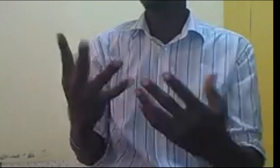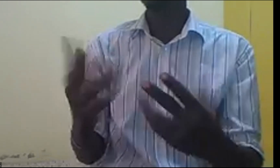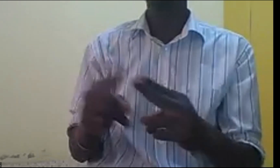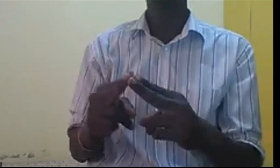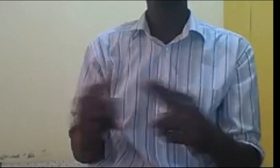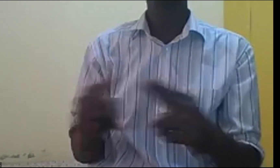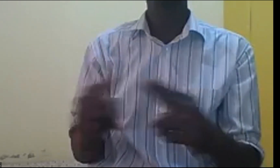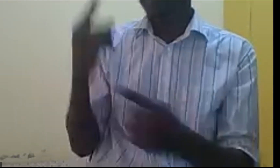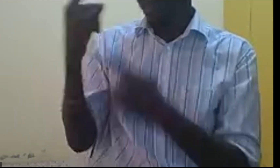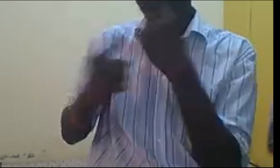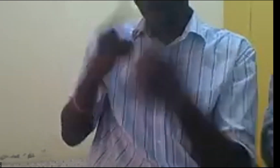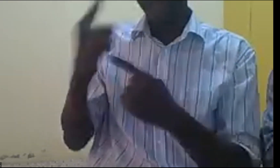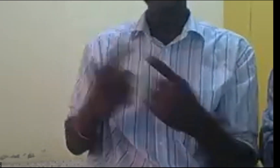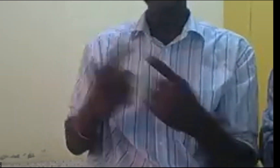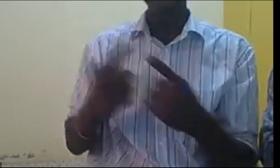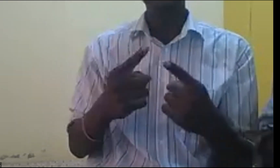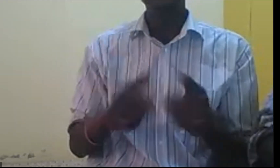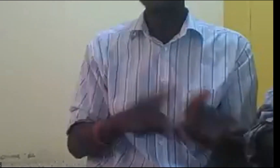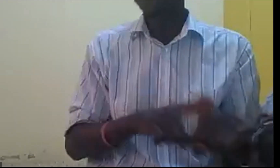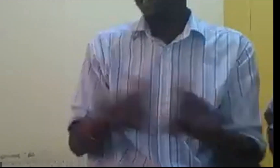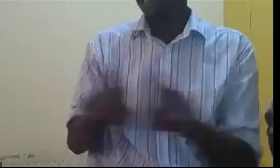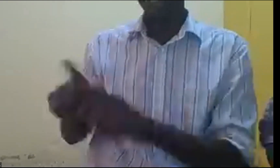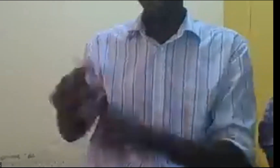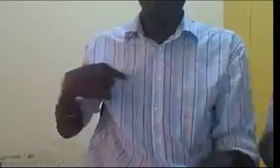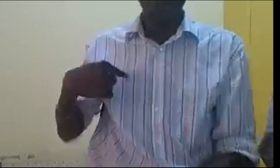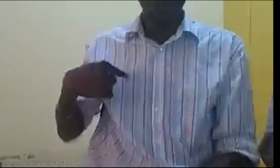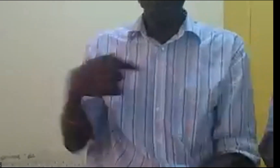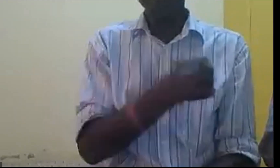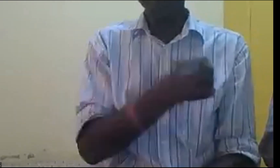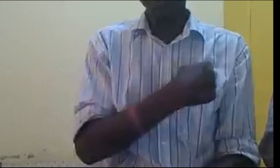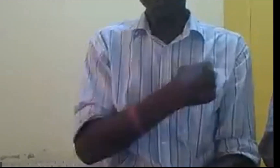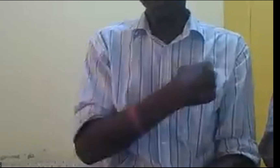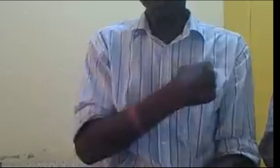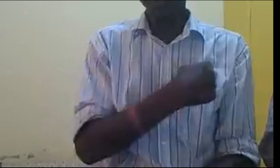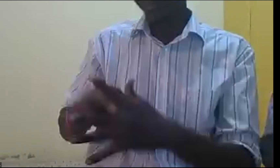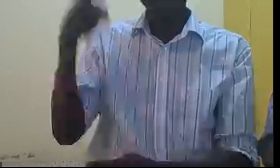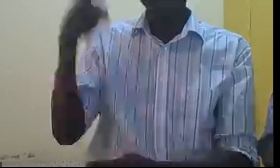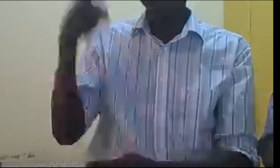So much! Thank you. Very well, Edward, or custom, whoever is speaking.